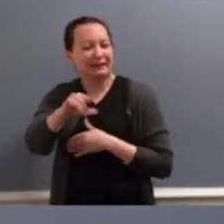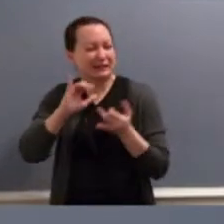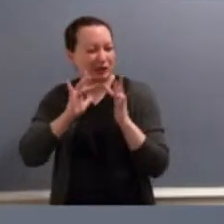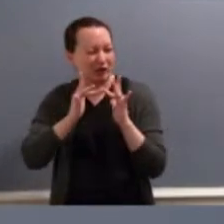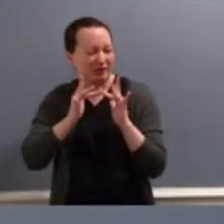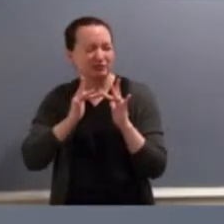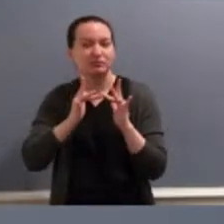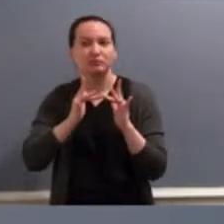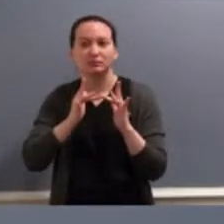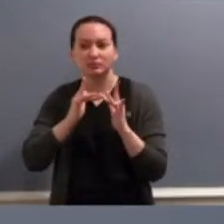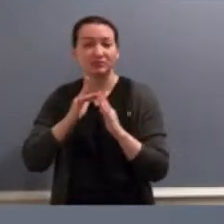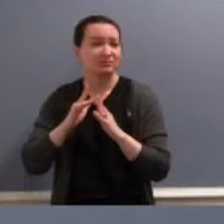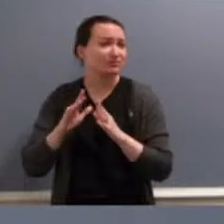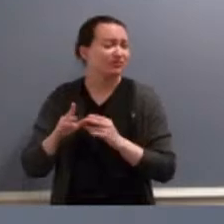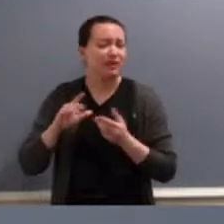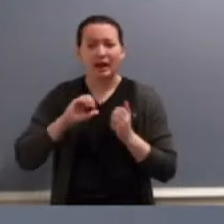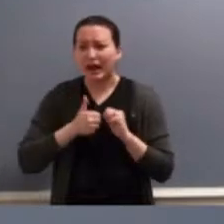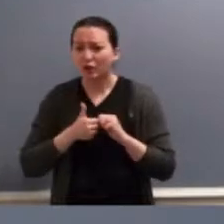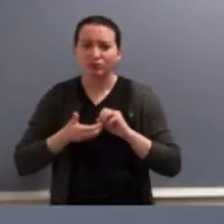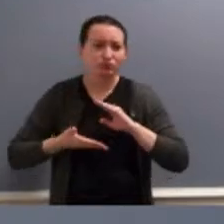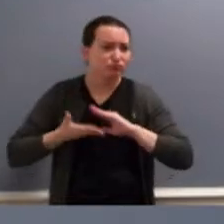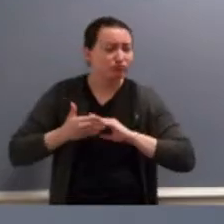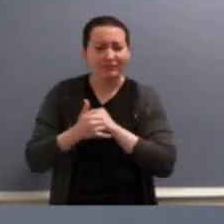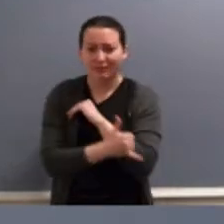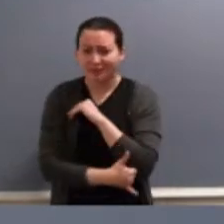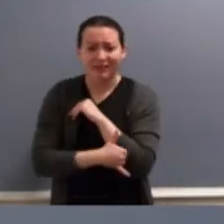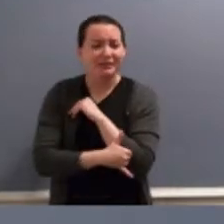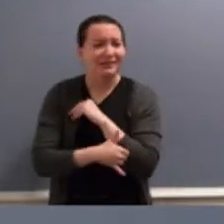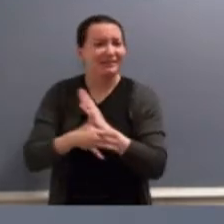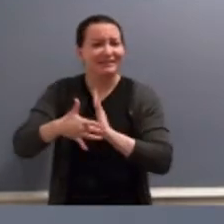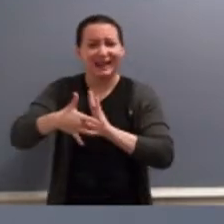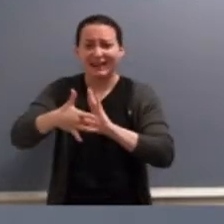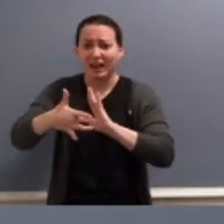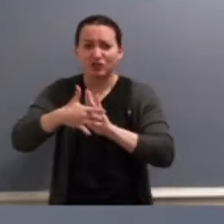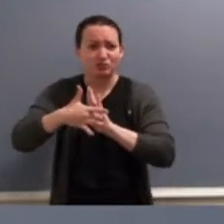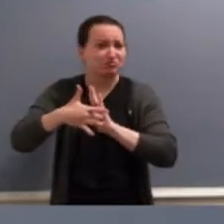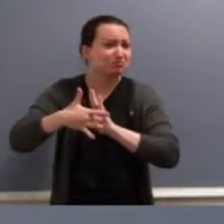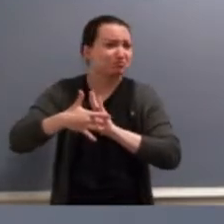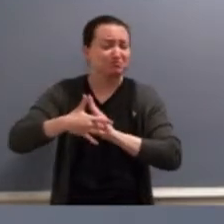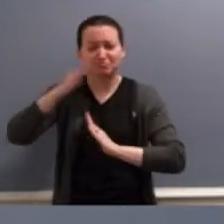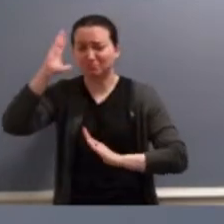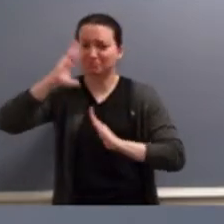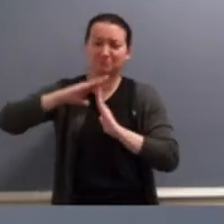for our dollars how to make this county technology number one in the whole country